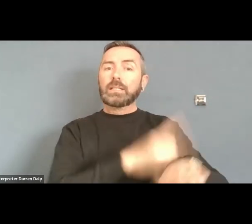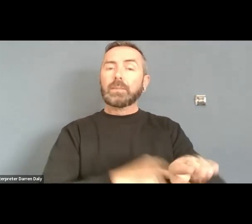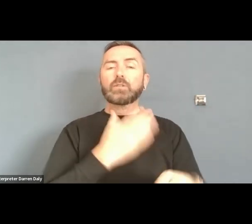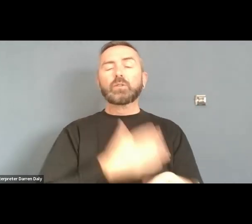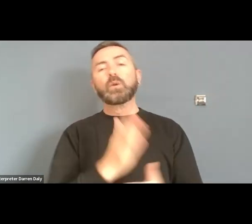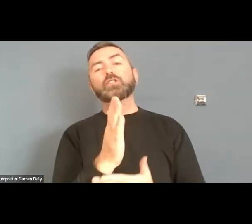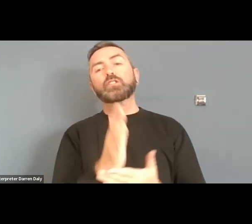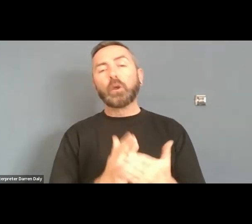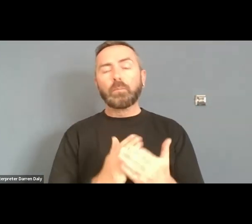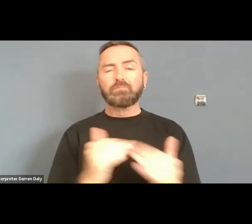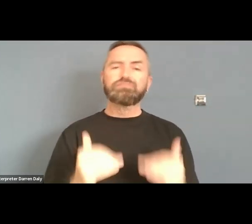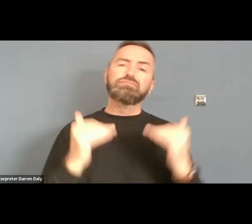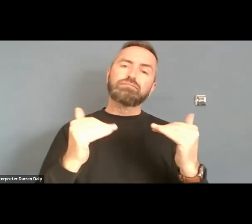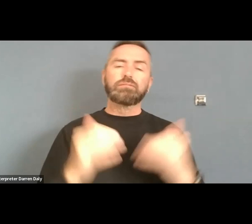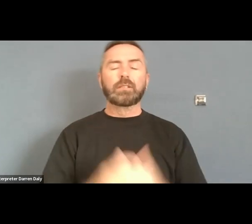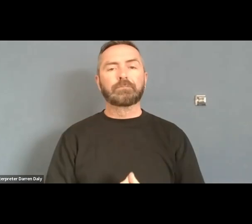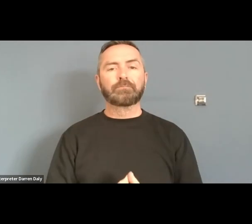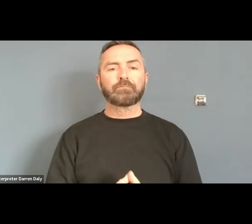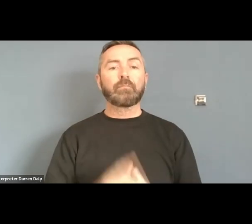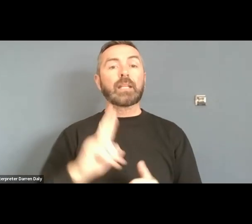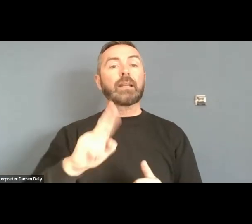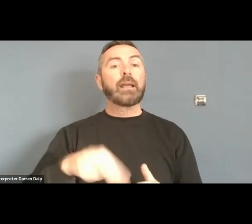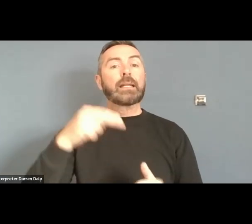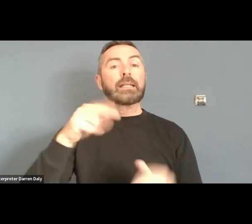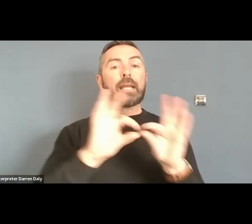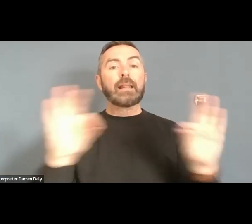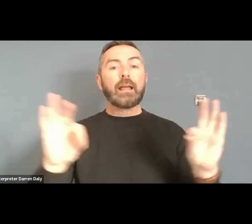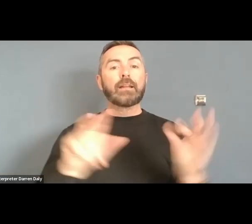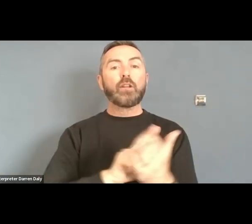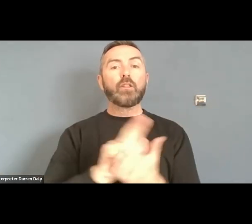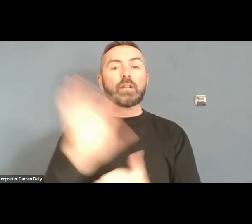Then if we look at the next line, we can see that 13% of the no disability